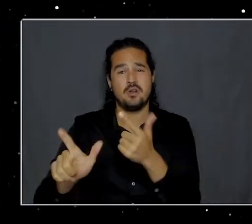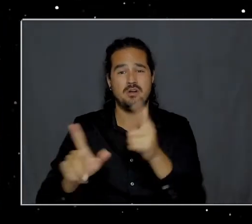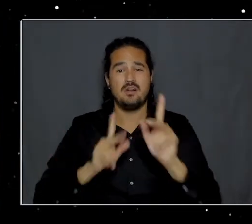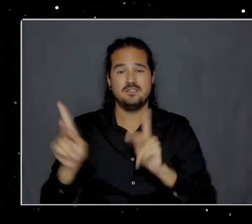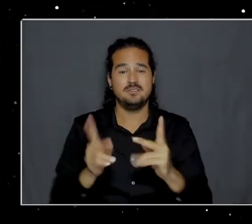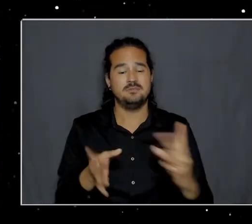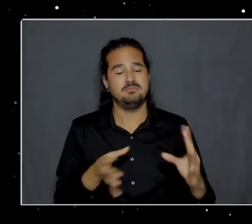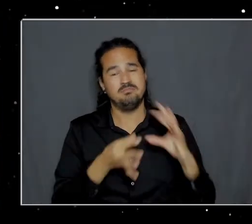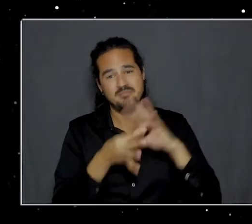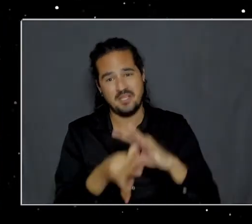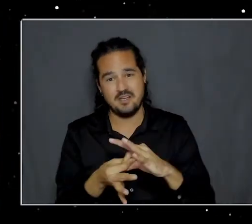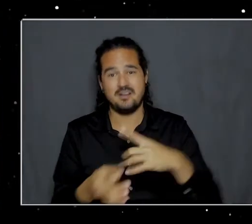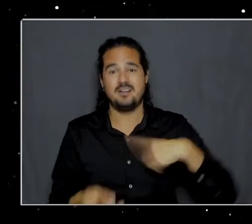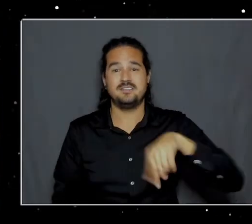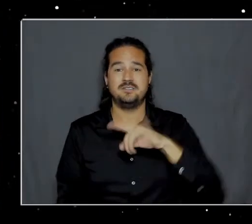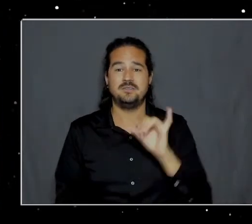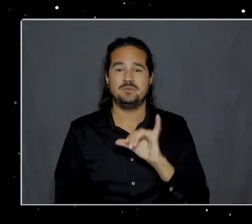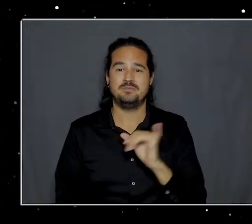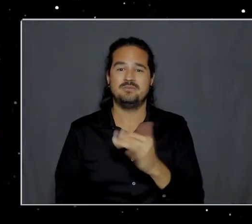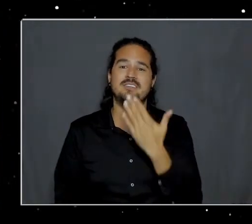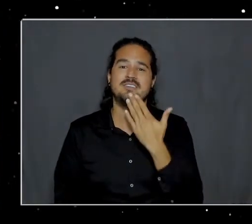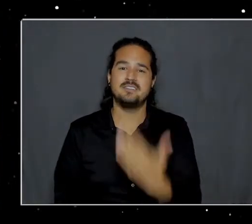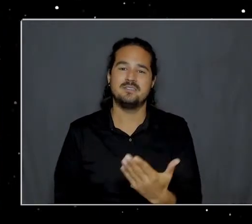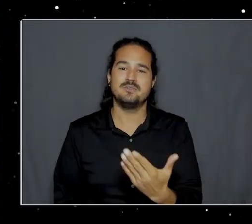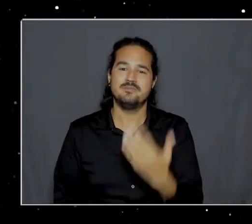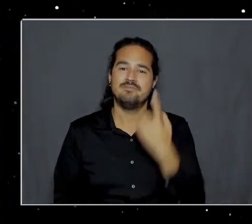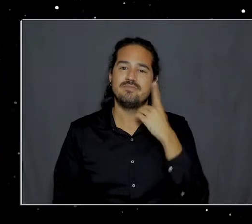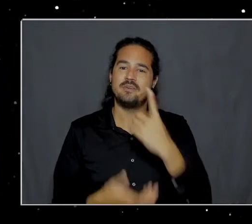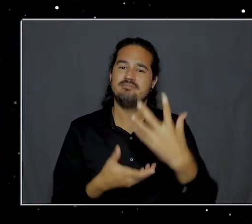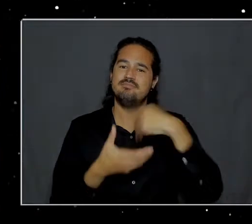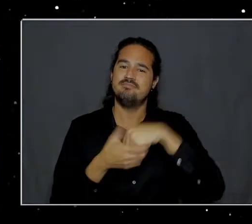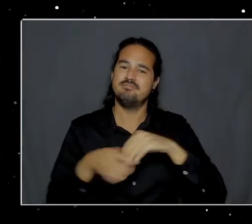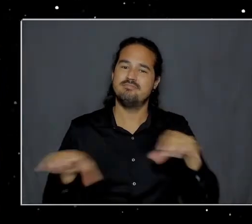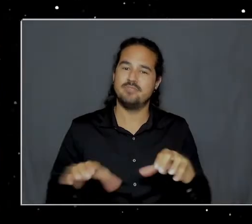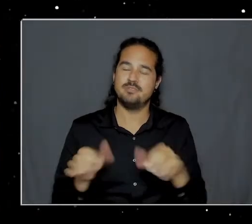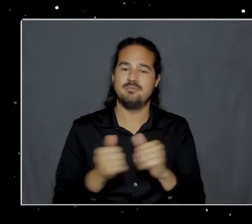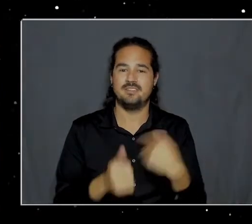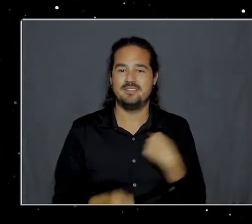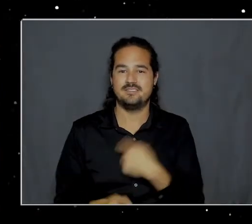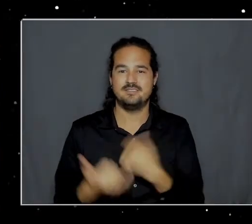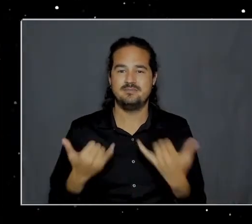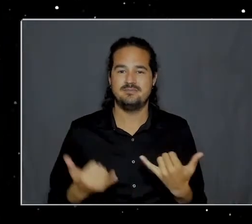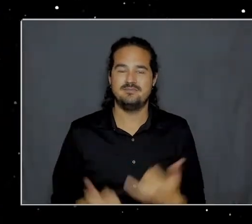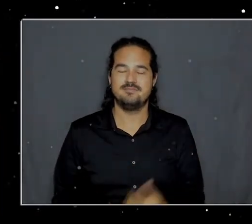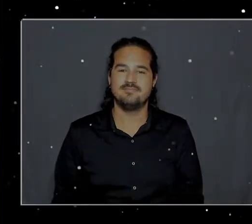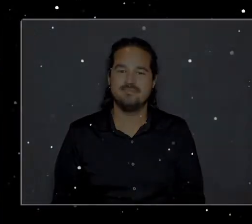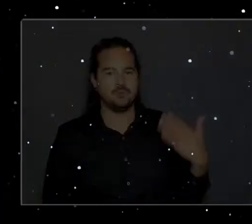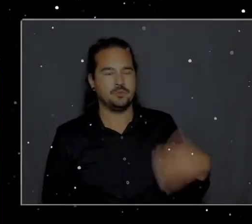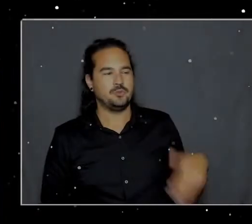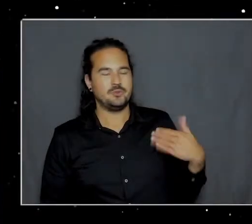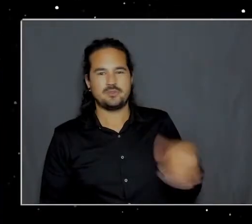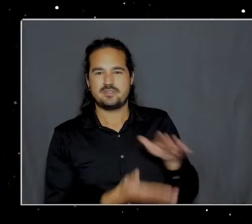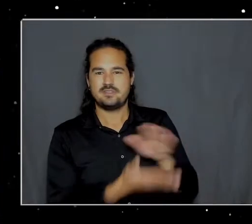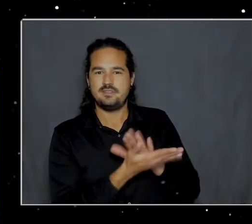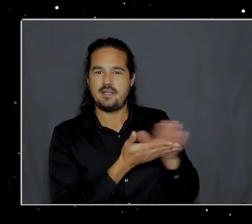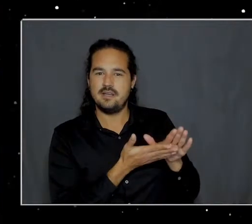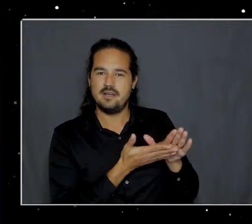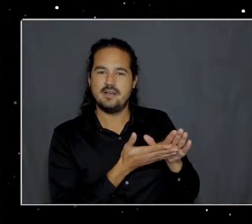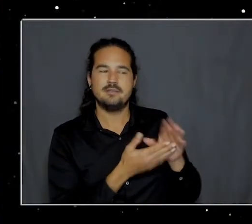US. THANK YOU SO MUCH FOR BEING IN